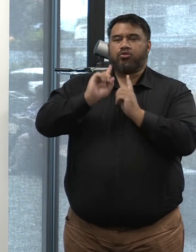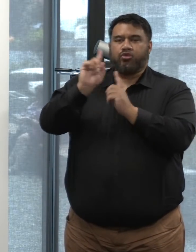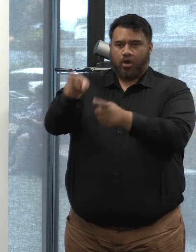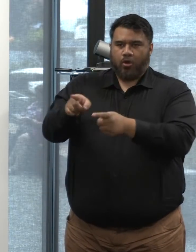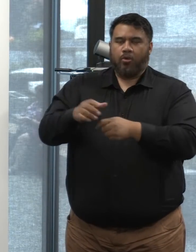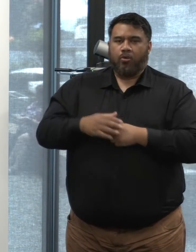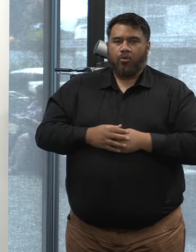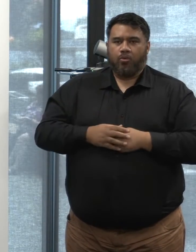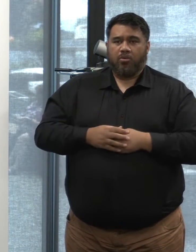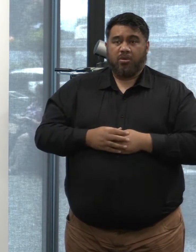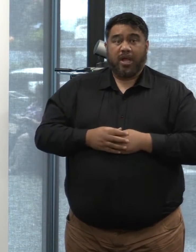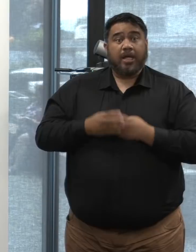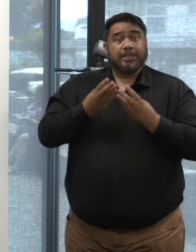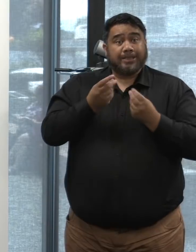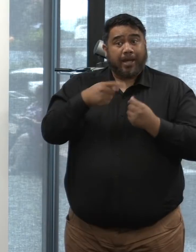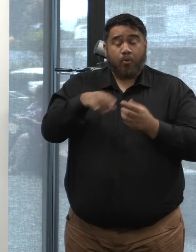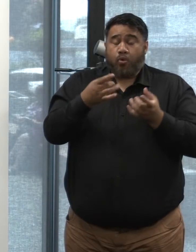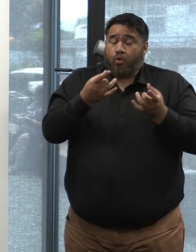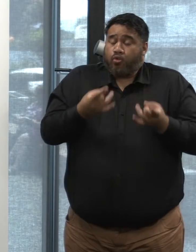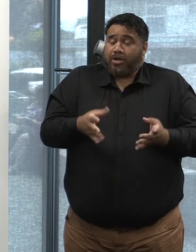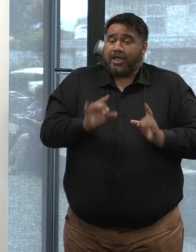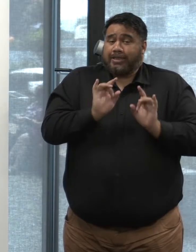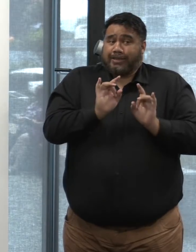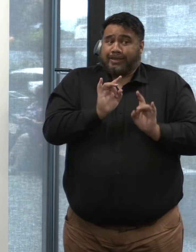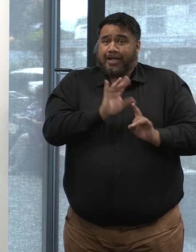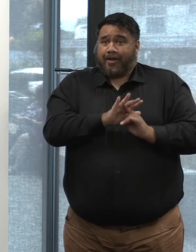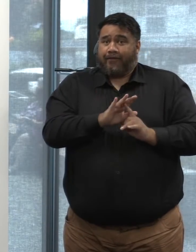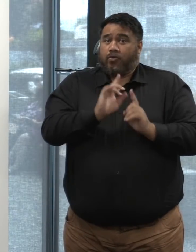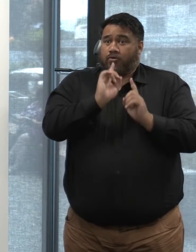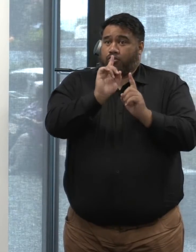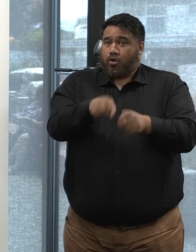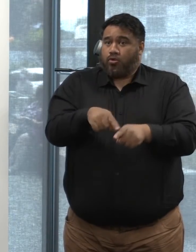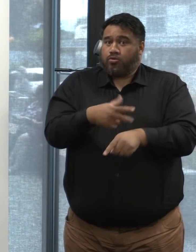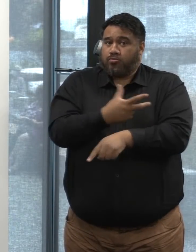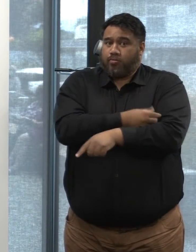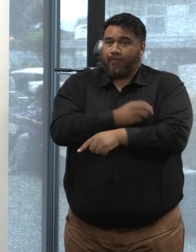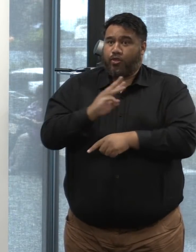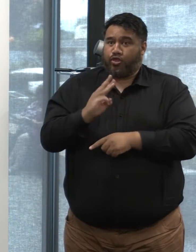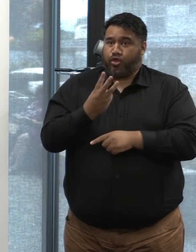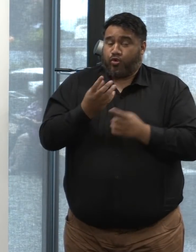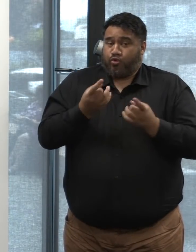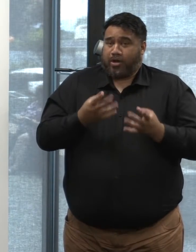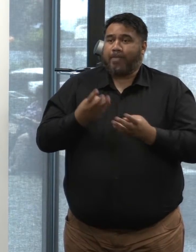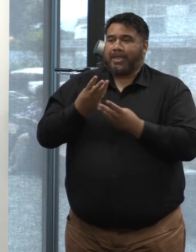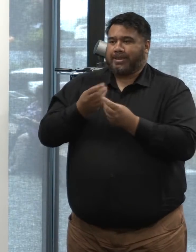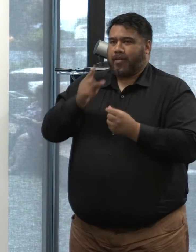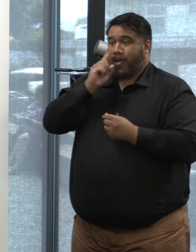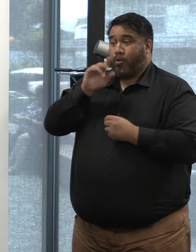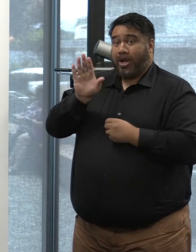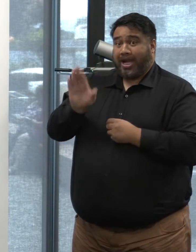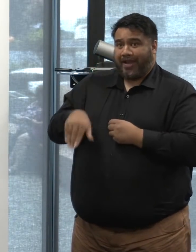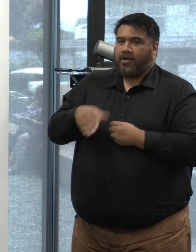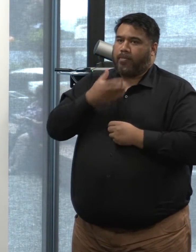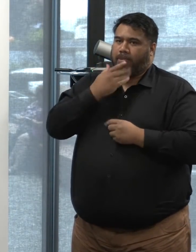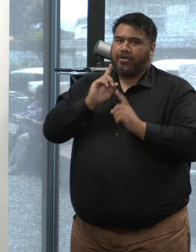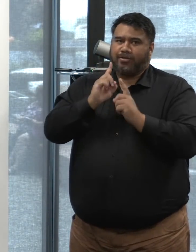We are really encouraging people, don't put it off. Please take the opportunity now and remember a number of people have already gone out and done